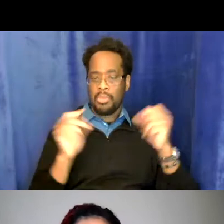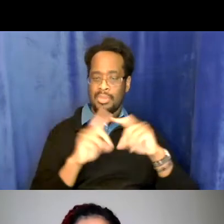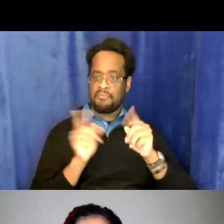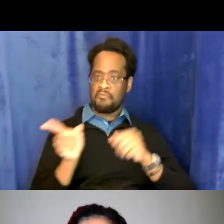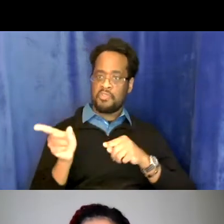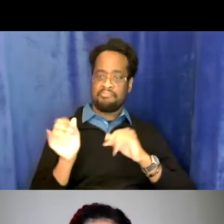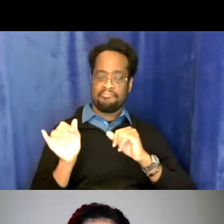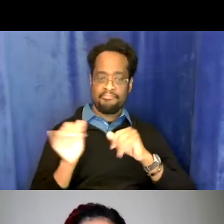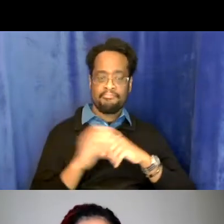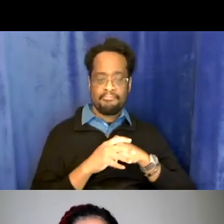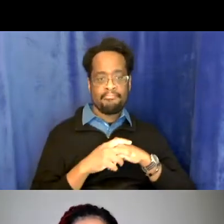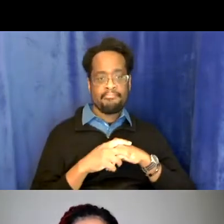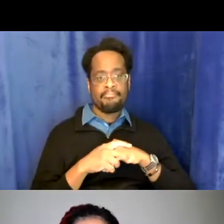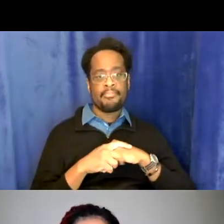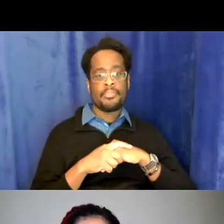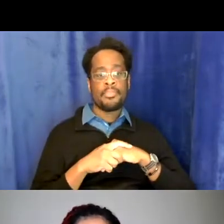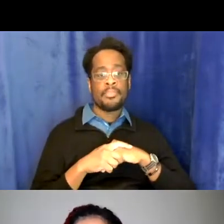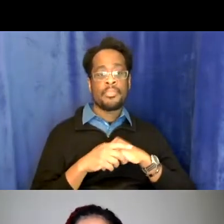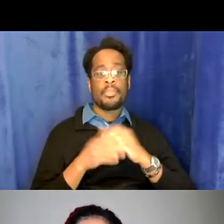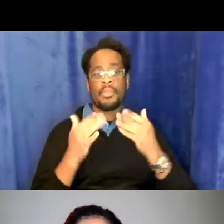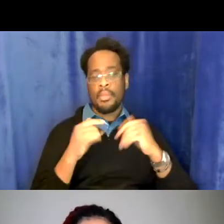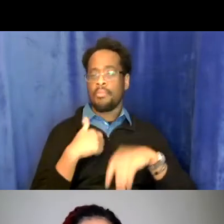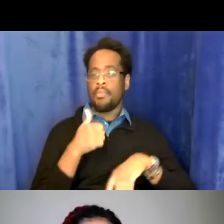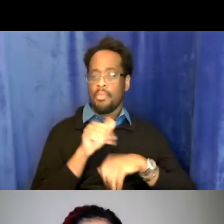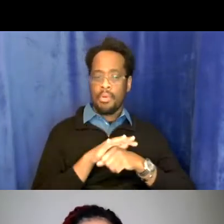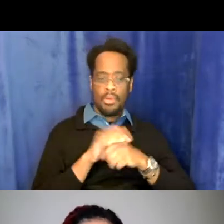you're able to sign larger and express yourself so we think that may be a basis for the reason